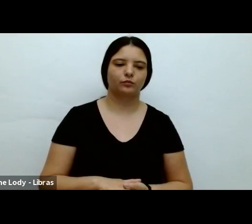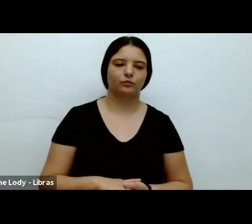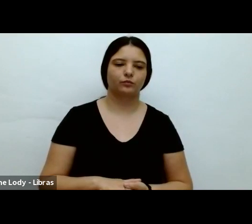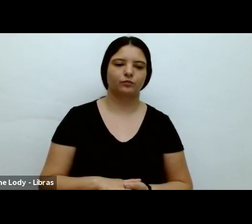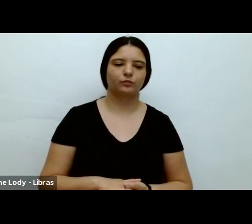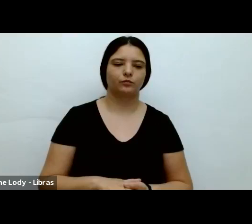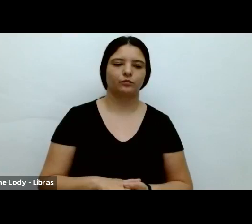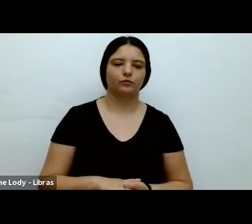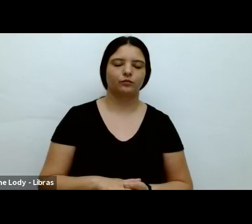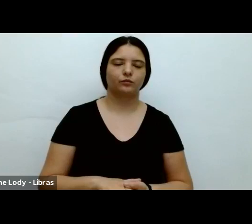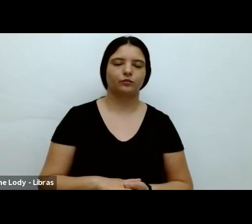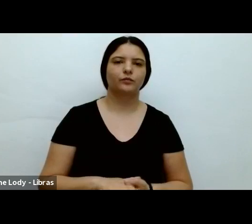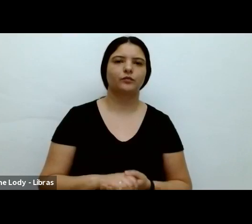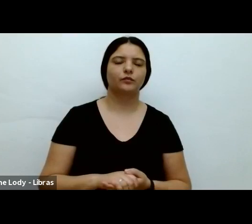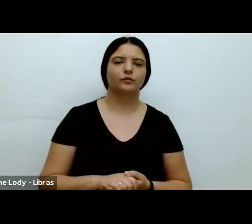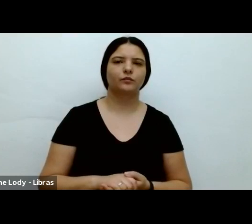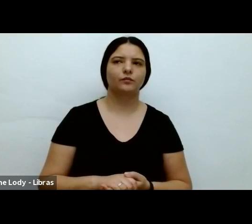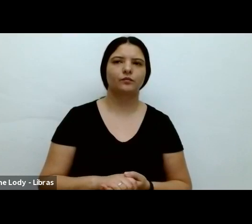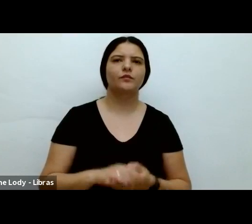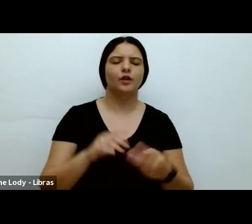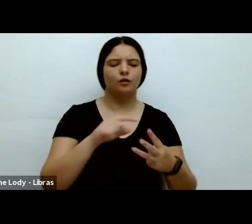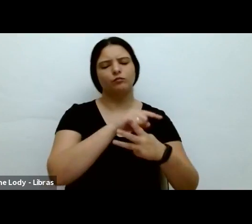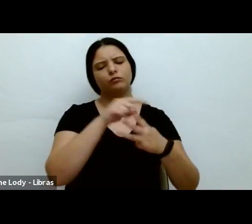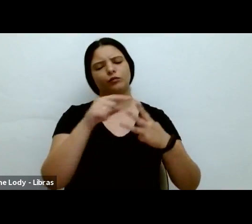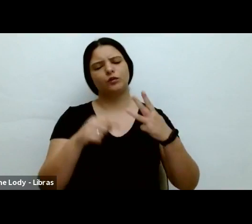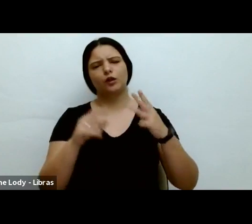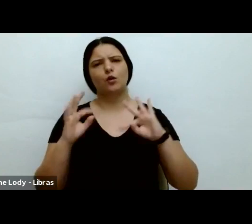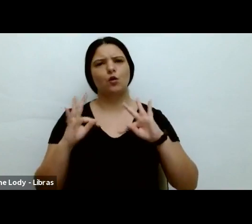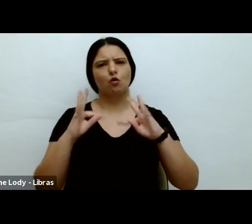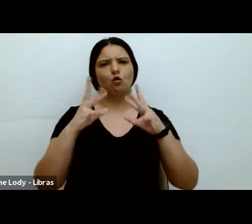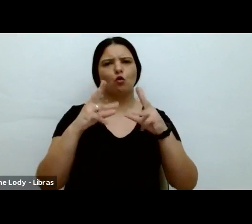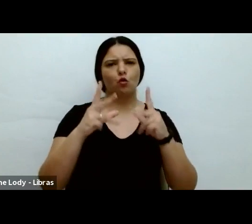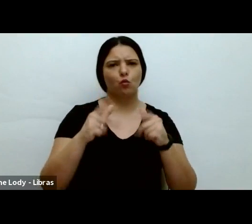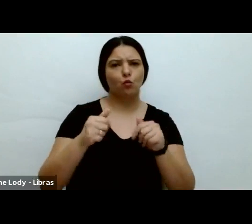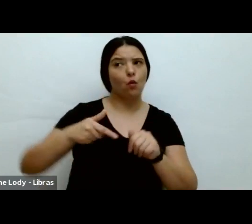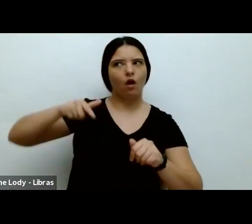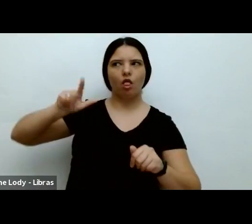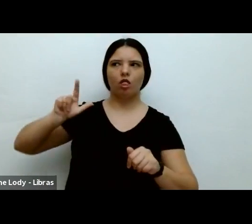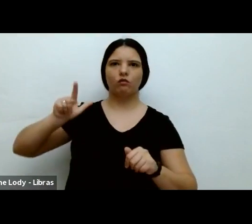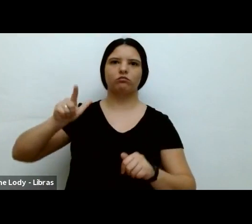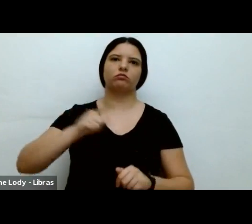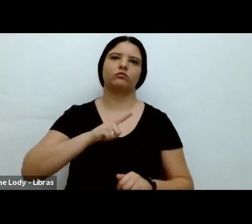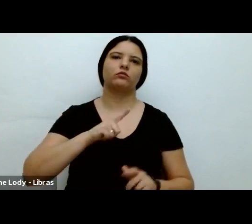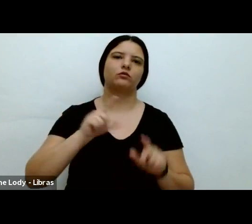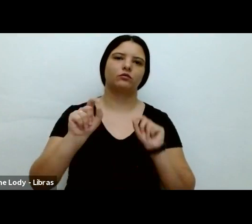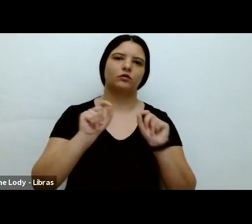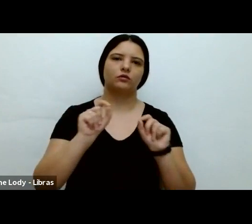it's pretty feed it's preceded by.